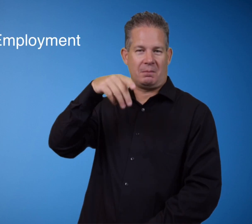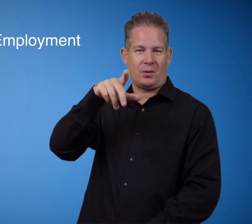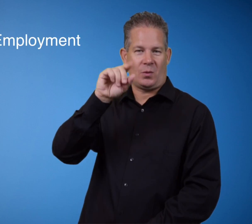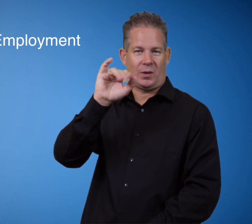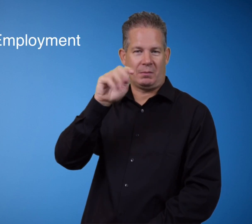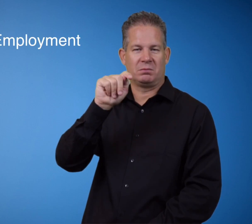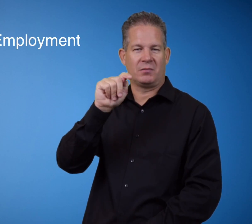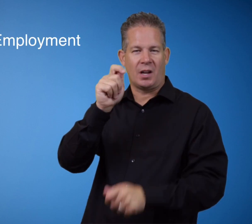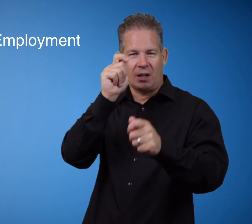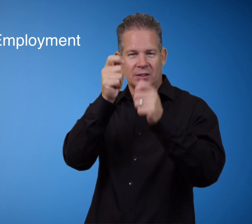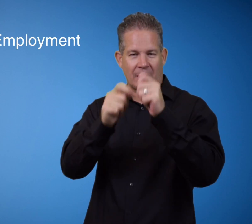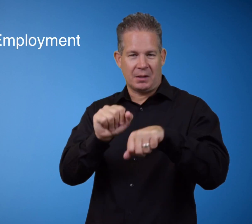Customized employment.